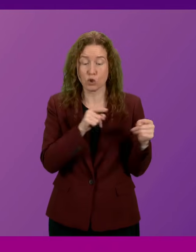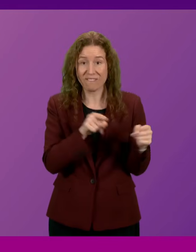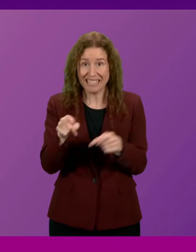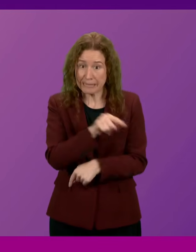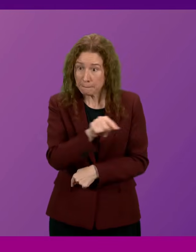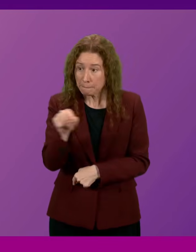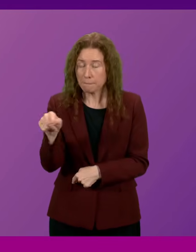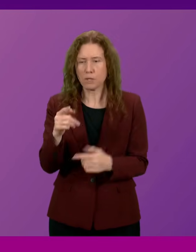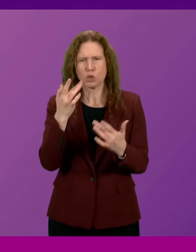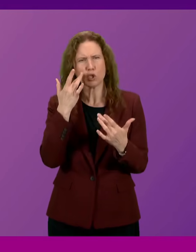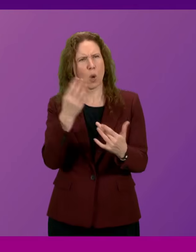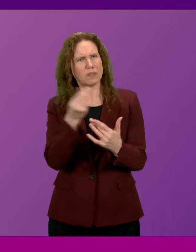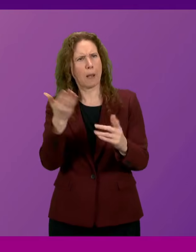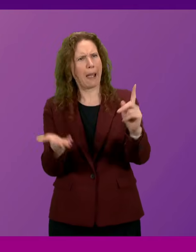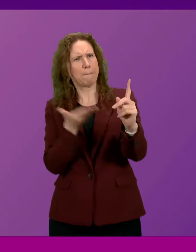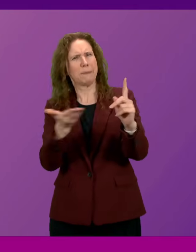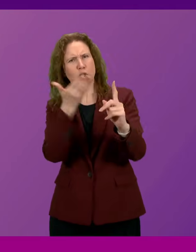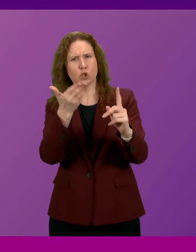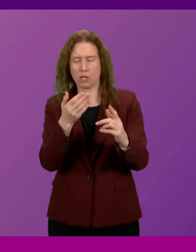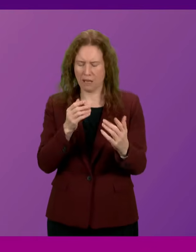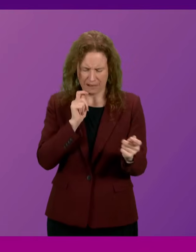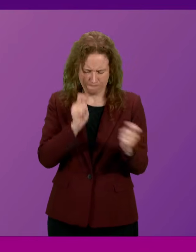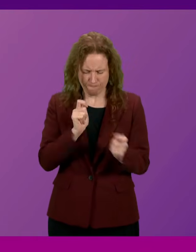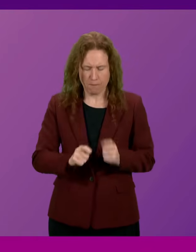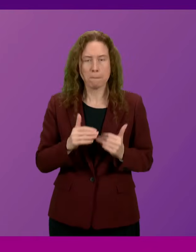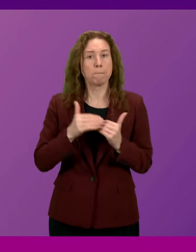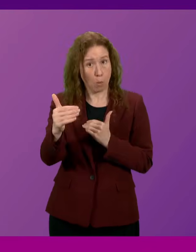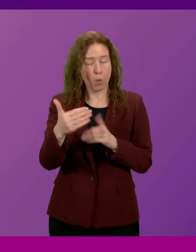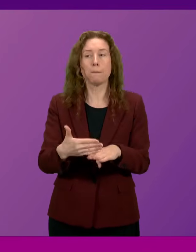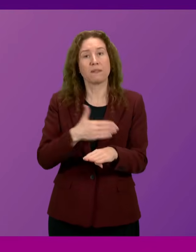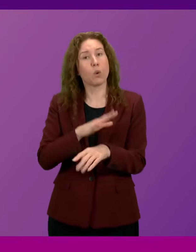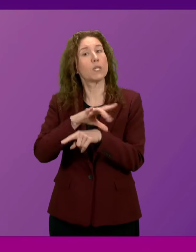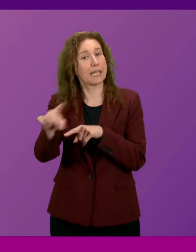show some ambition and make more changes before next week’s vote?